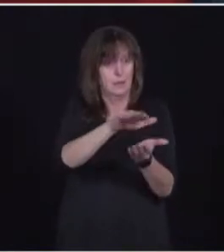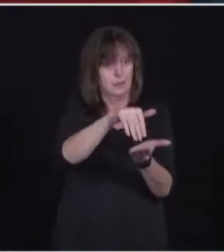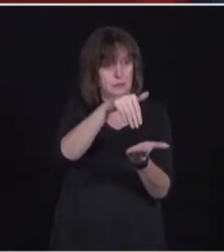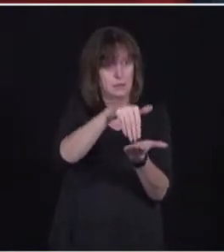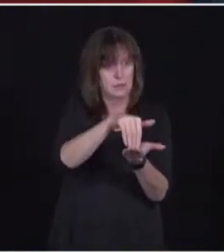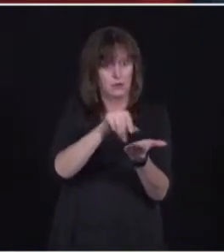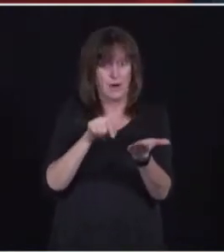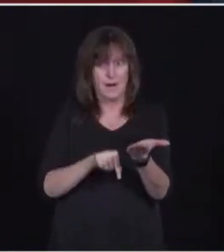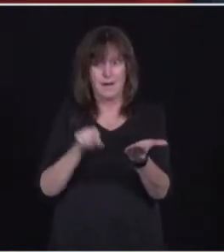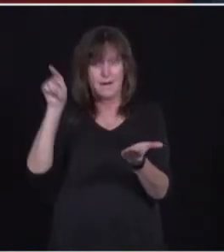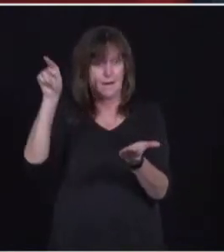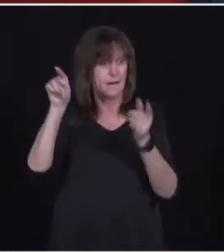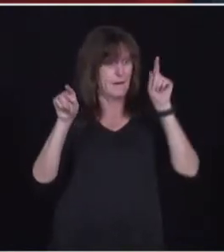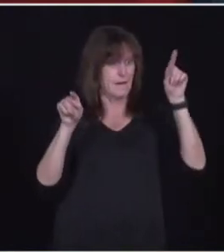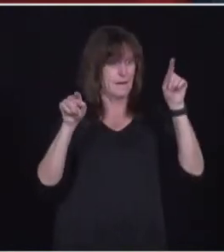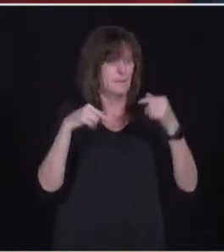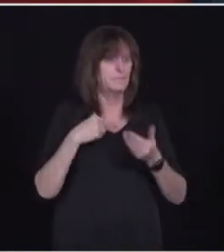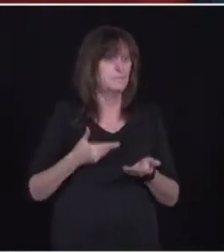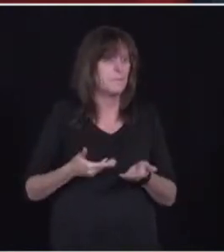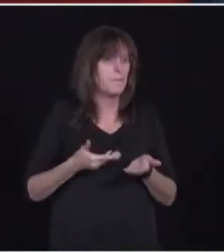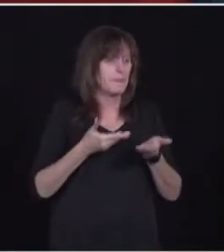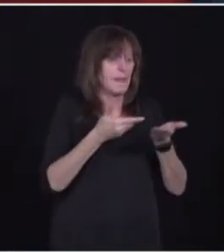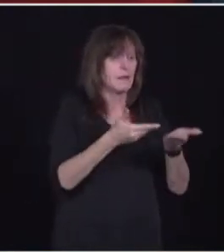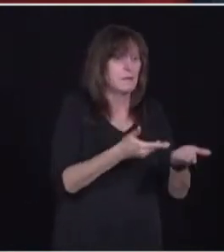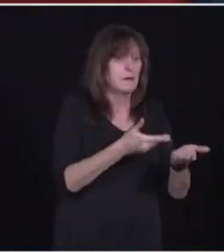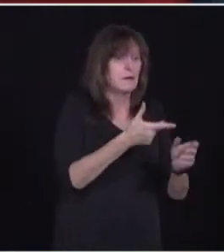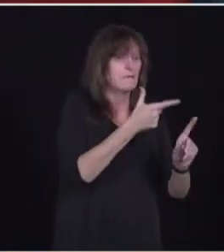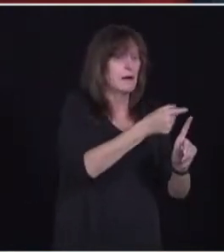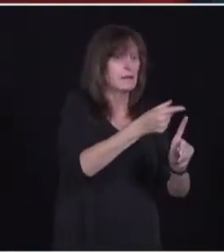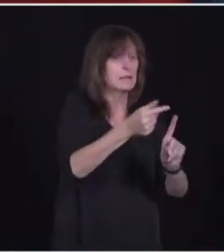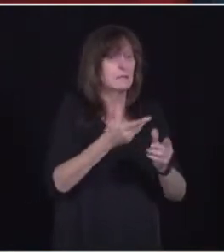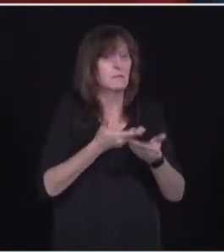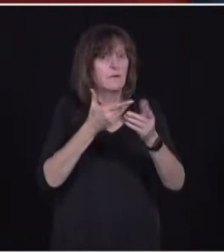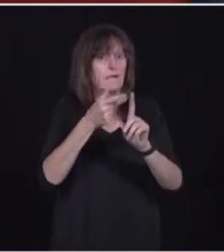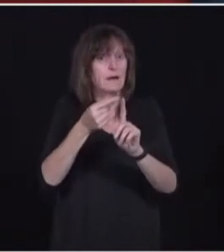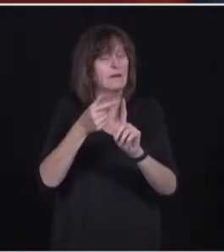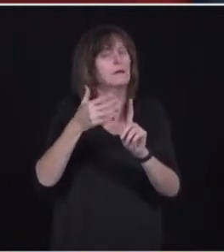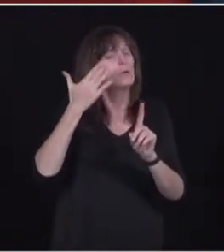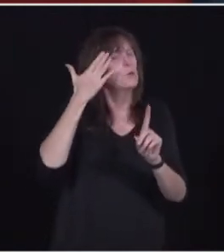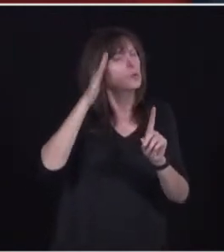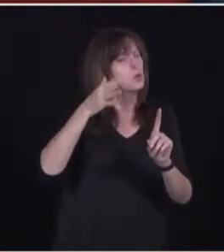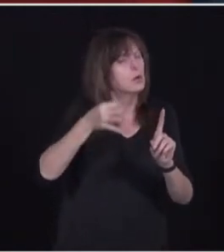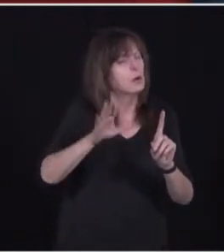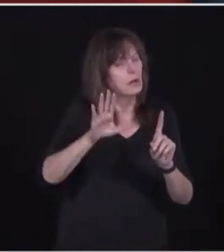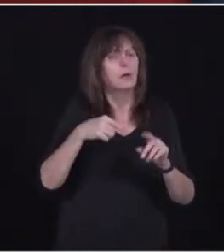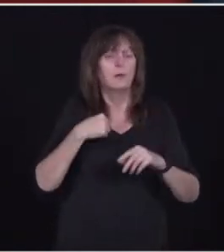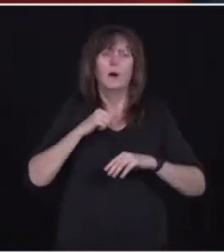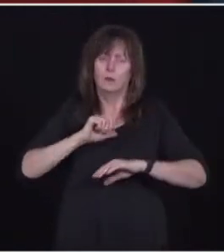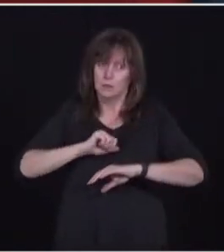in moving across various locations in the province. If that is the case and we don't know all the